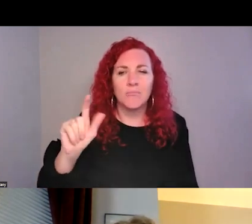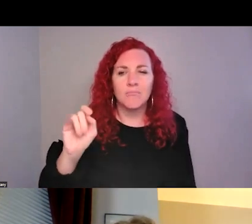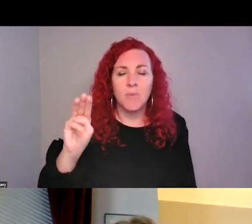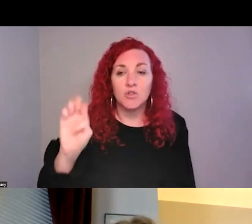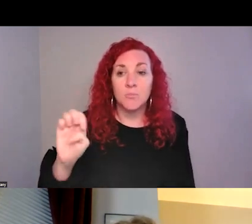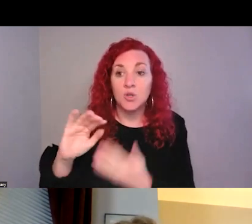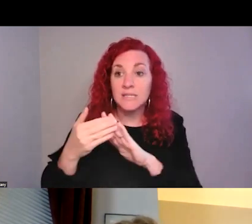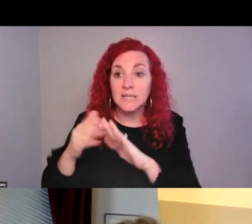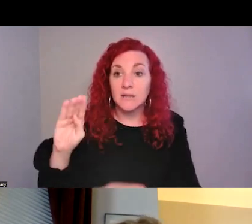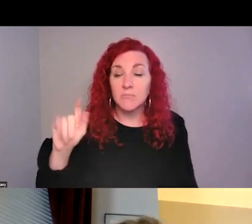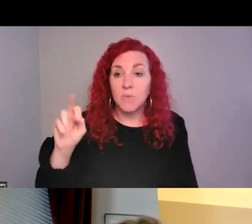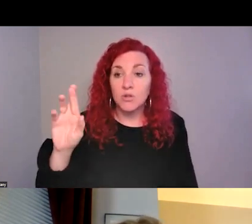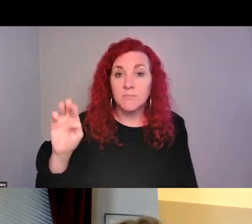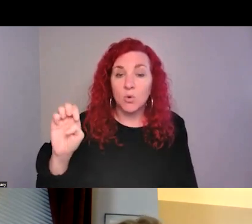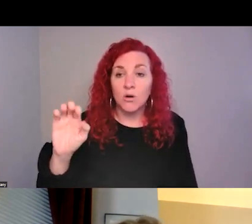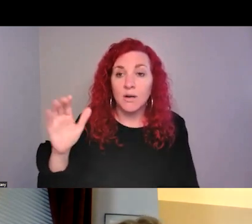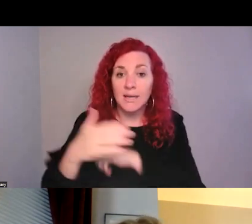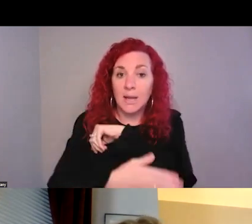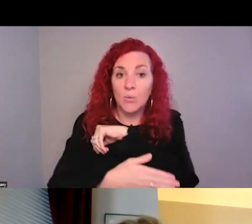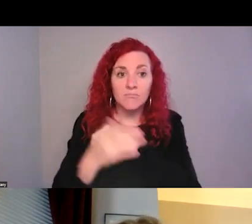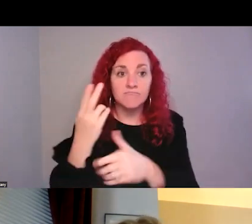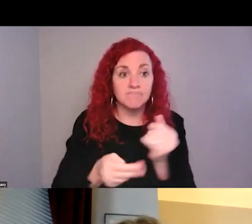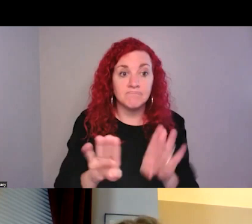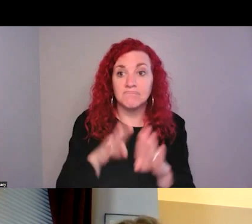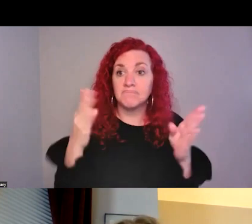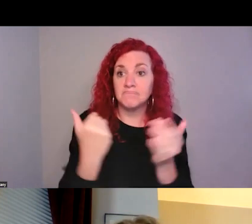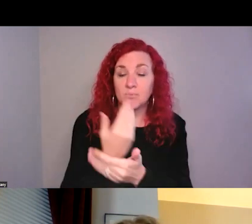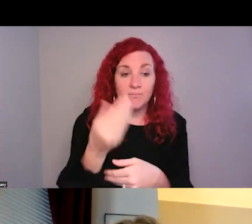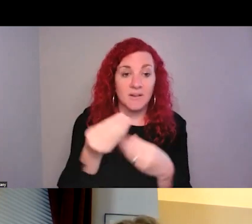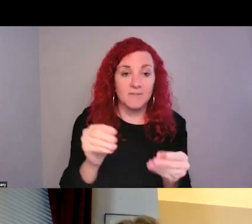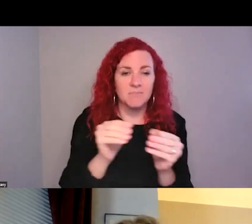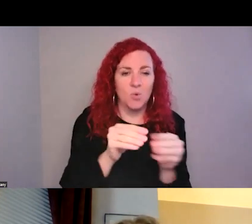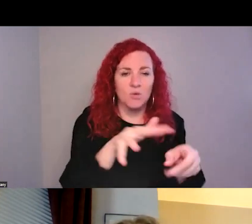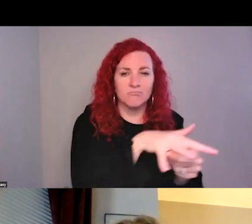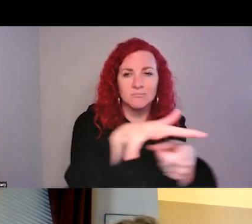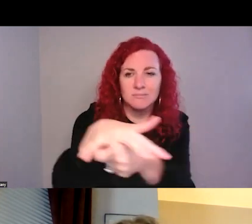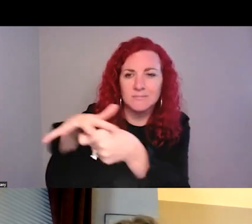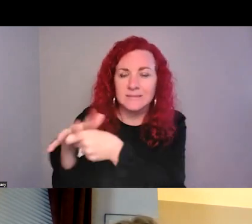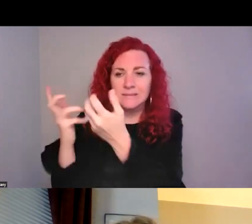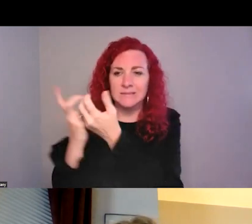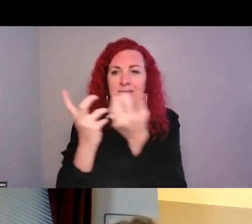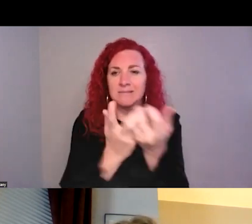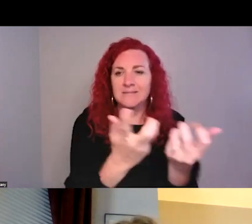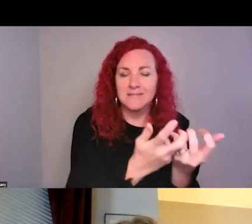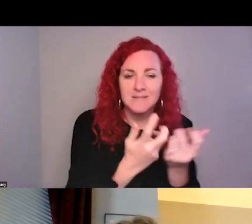THEY BOTH OPENED UP OFFICES THAT ARE MORE REGION